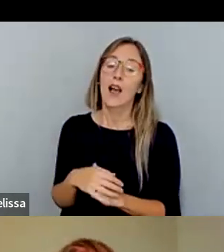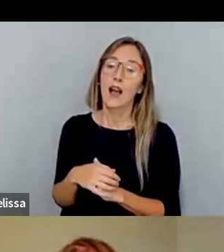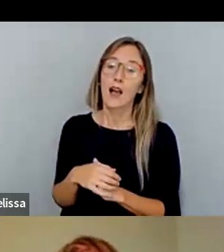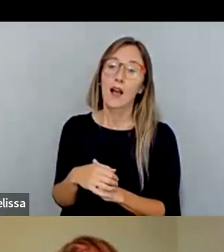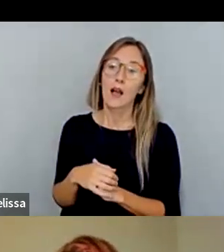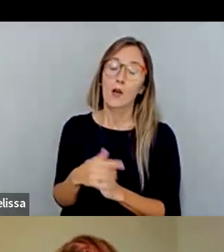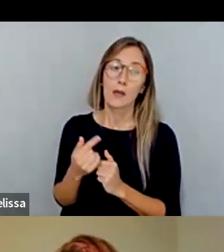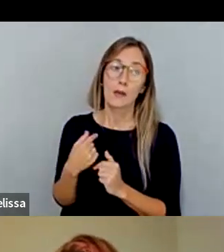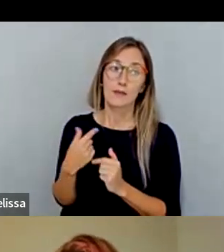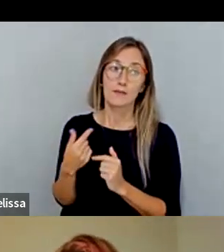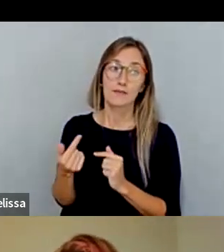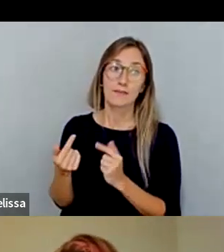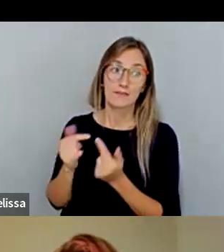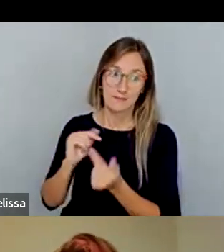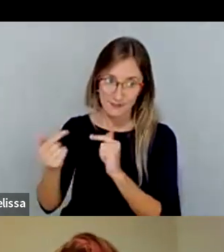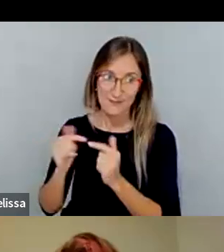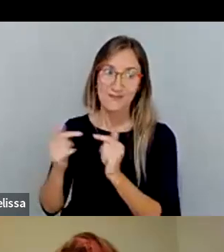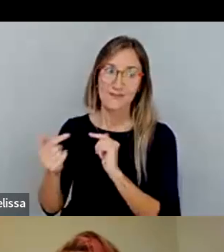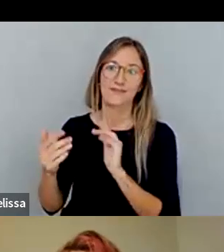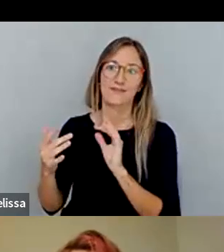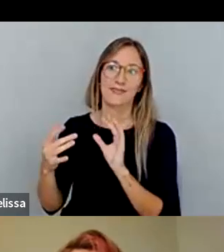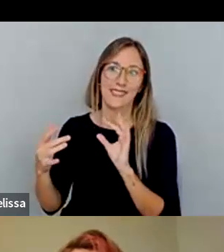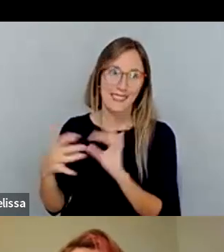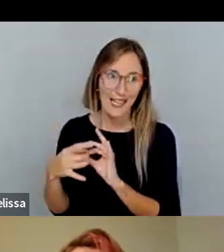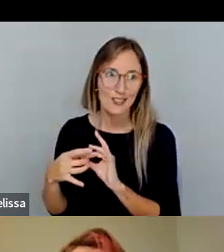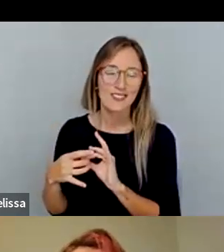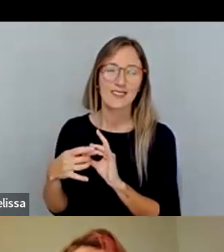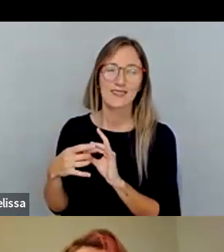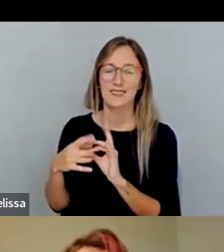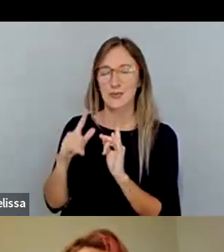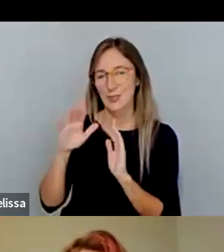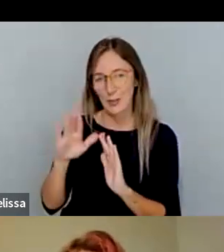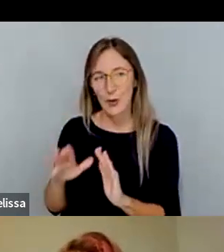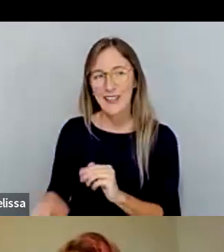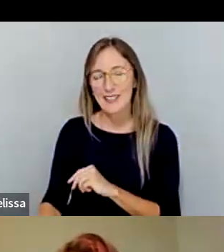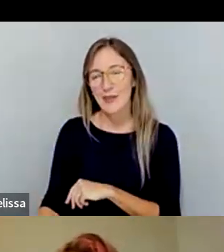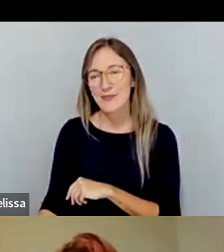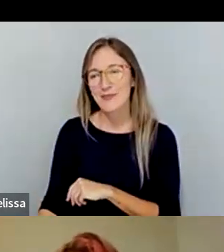great relationship with Stephanie's organization. We have had some back